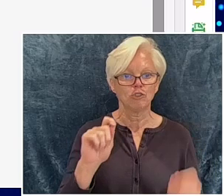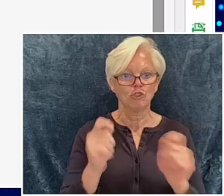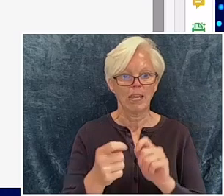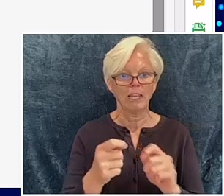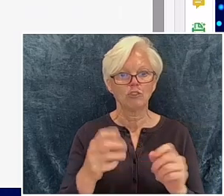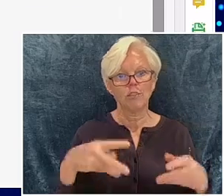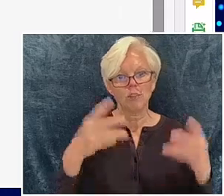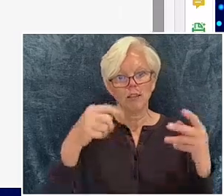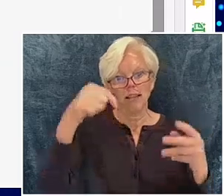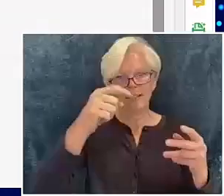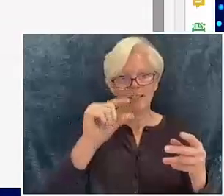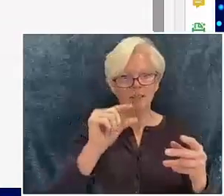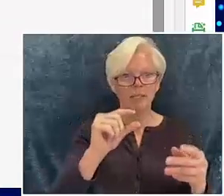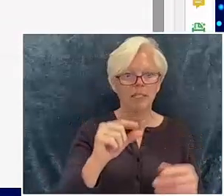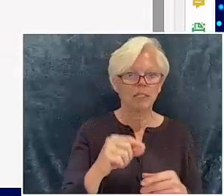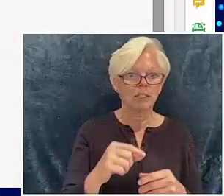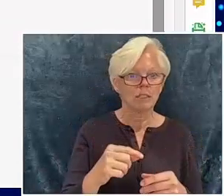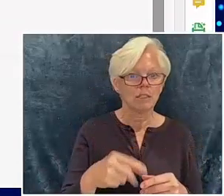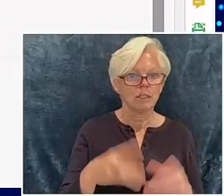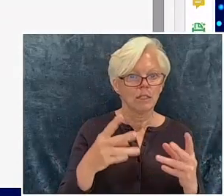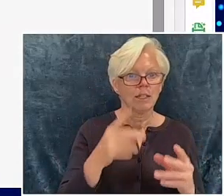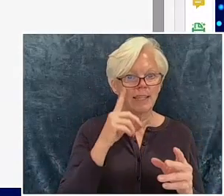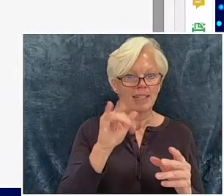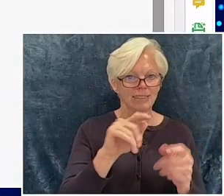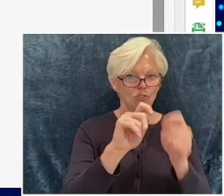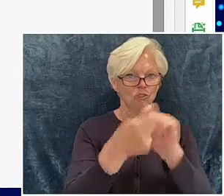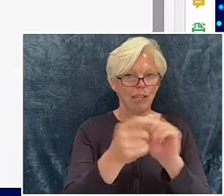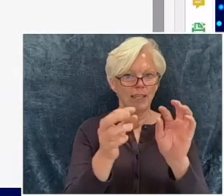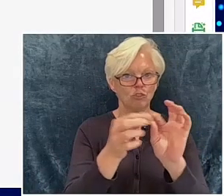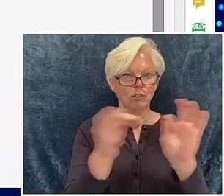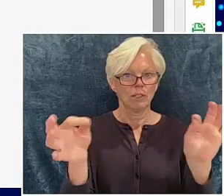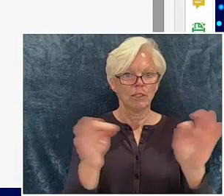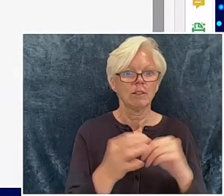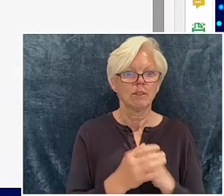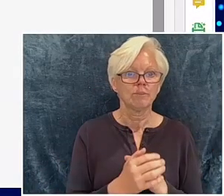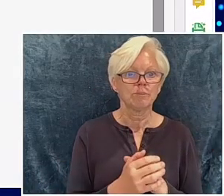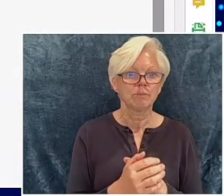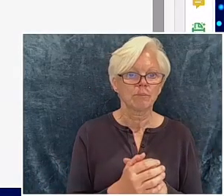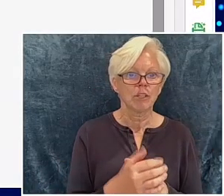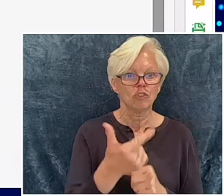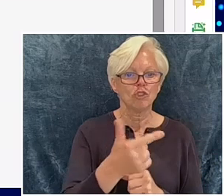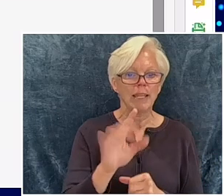change in- right there, (g)(4), and this